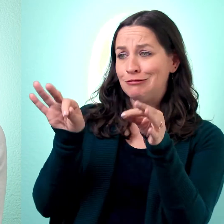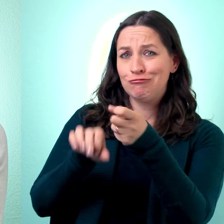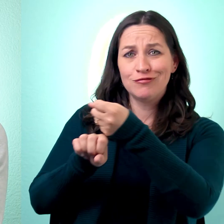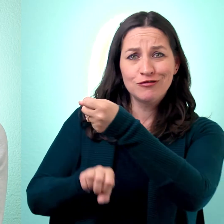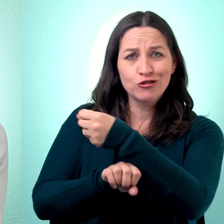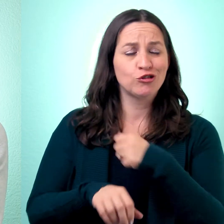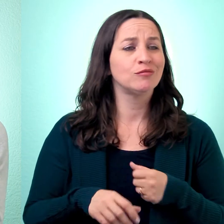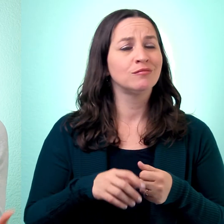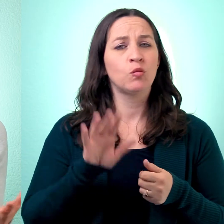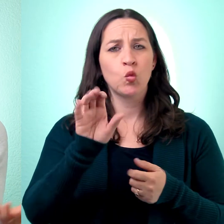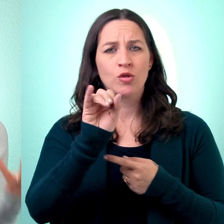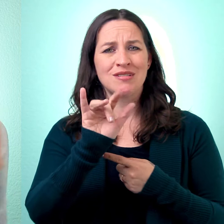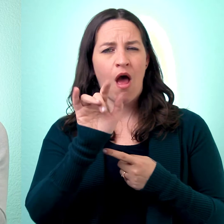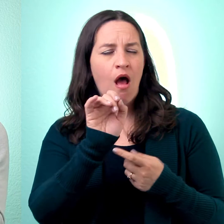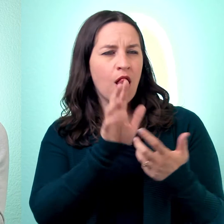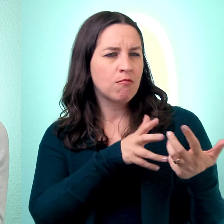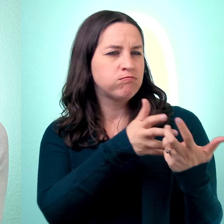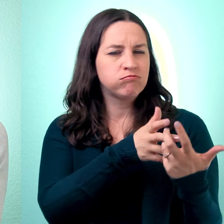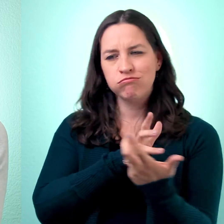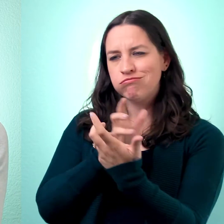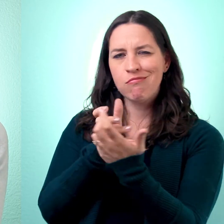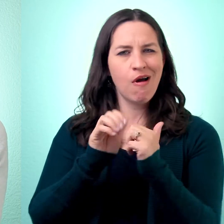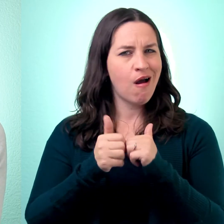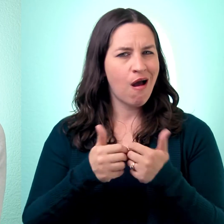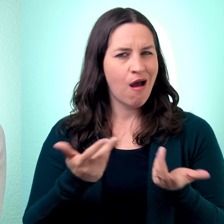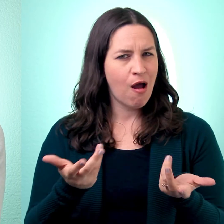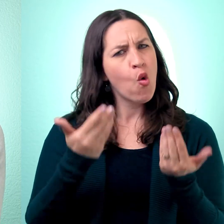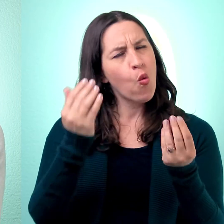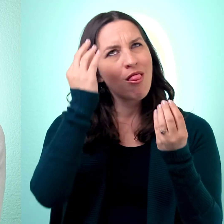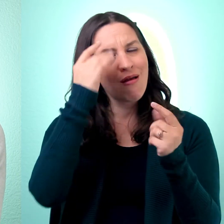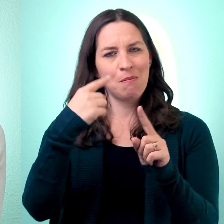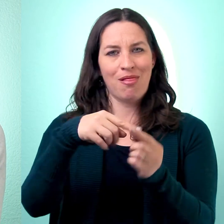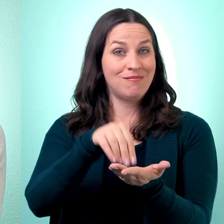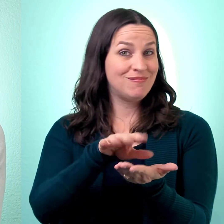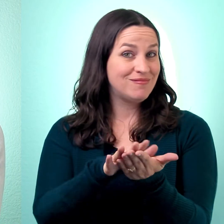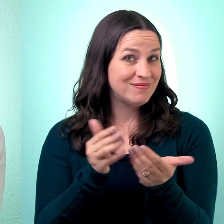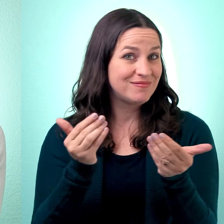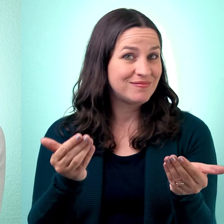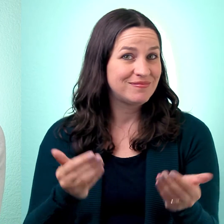Will you change all of your signing style completely? Take some time to think that out and put it down on paper.